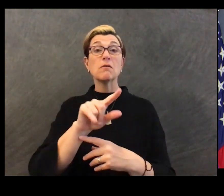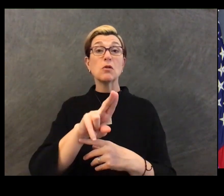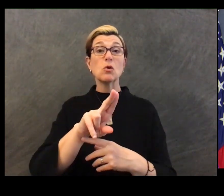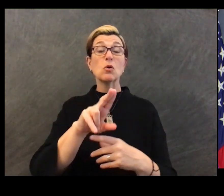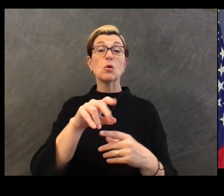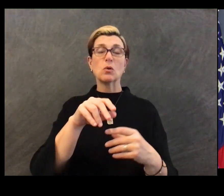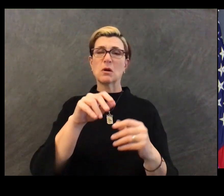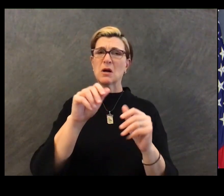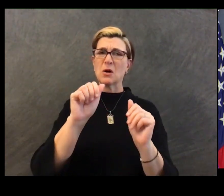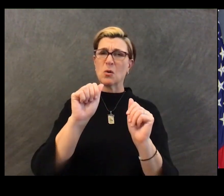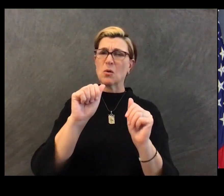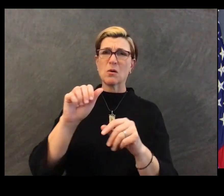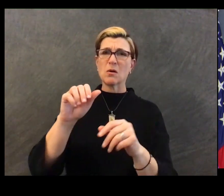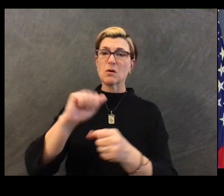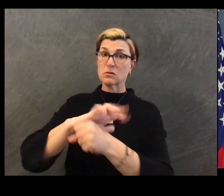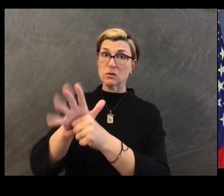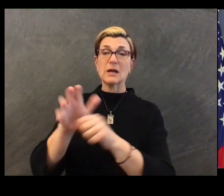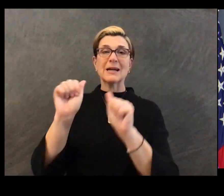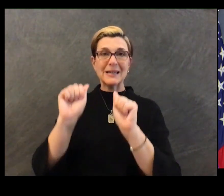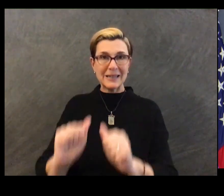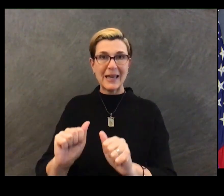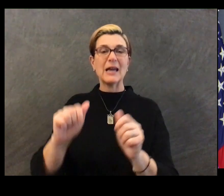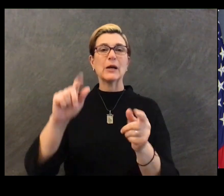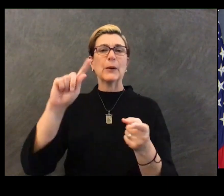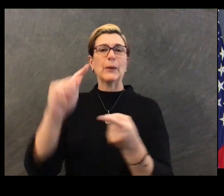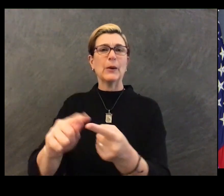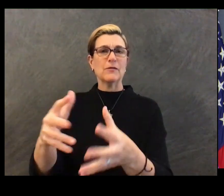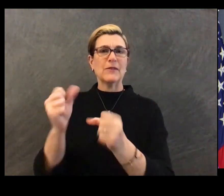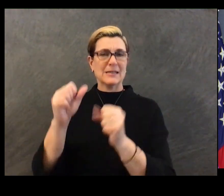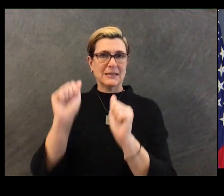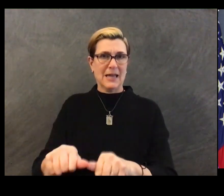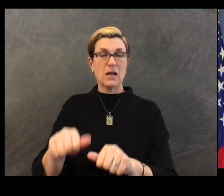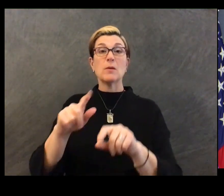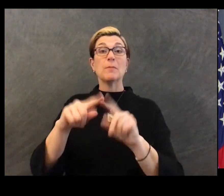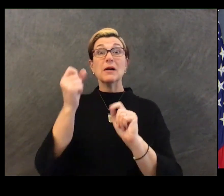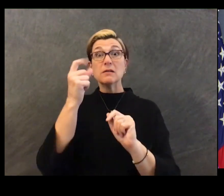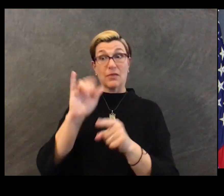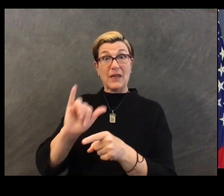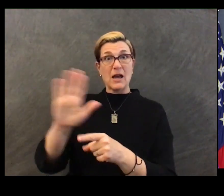coming together at the same time and I think rather than waiting I'd ask dr.